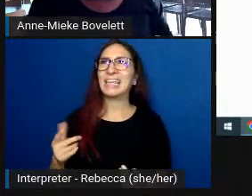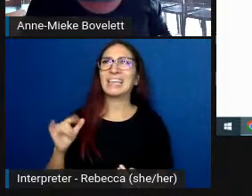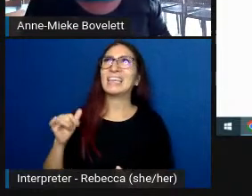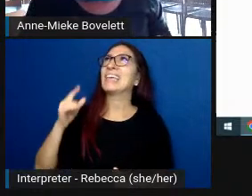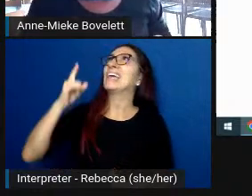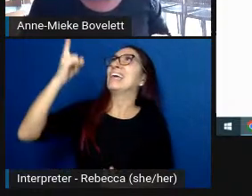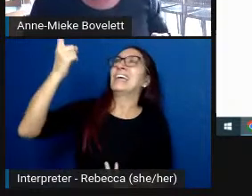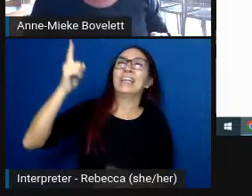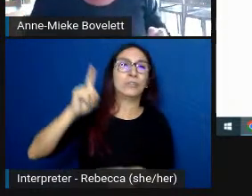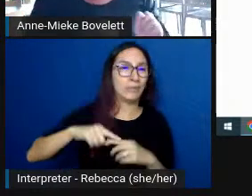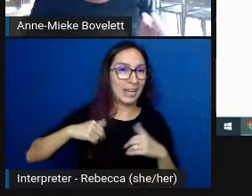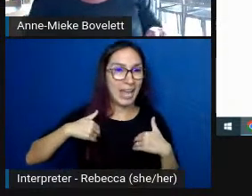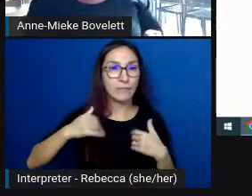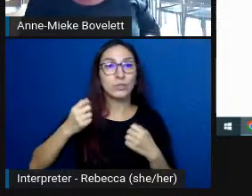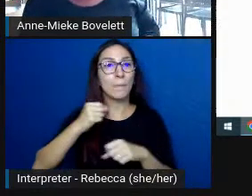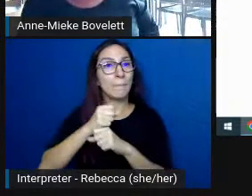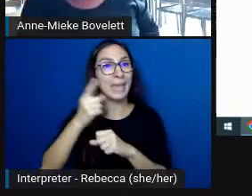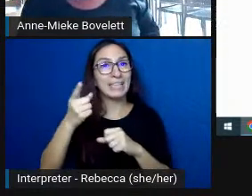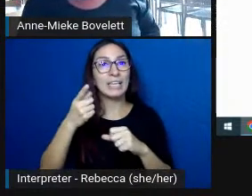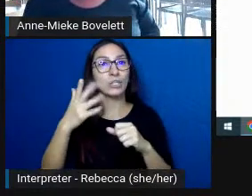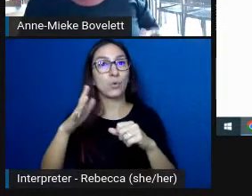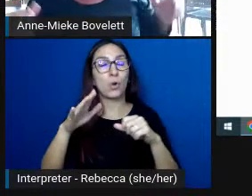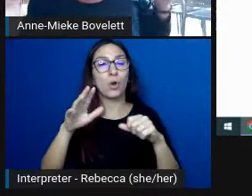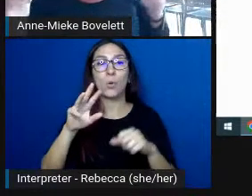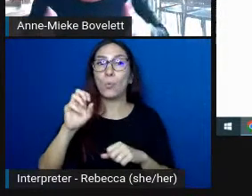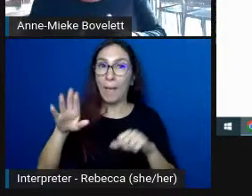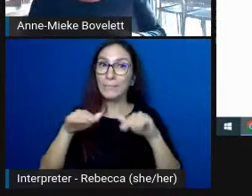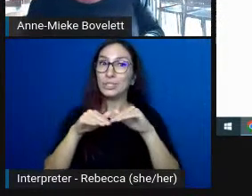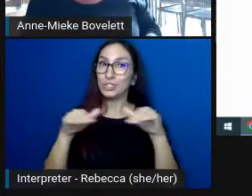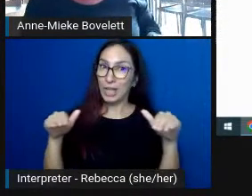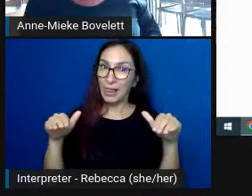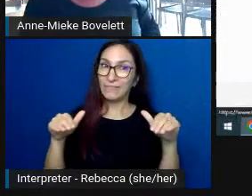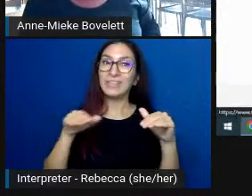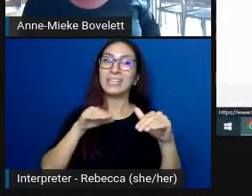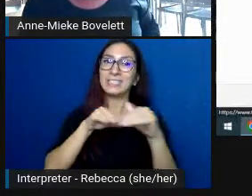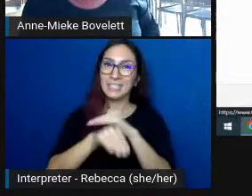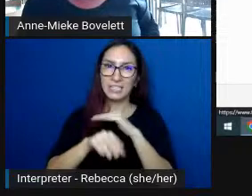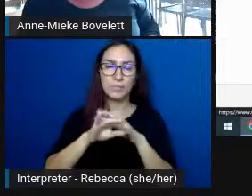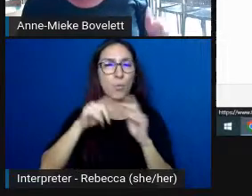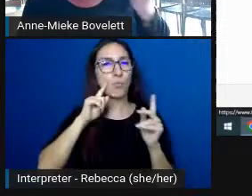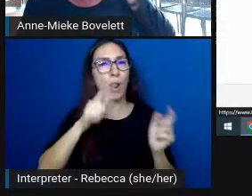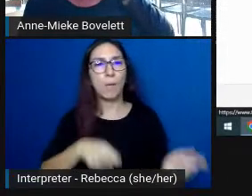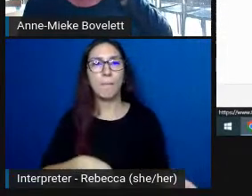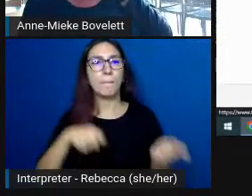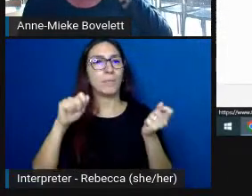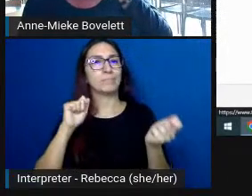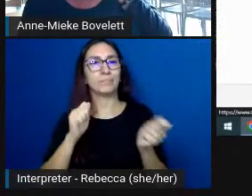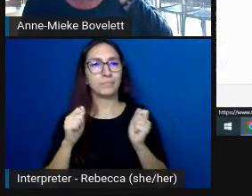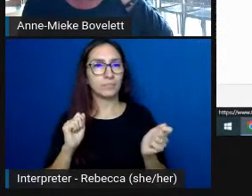Same as you are going into a store and everything is on the top shelf and you cannot reach it. Making